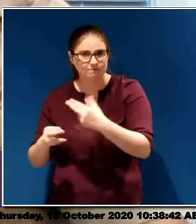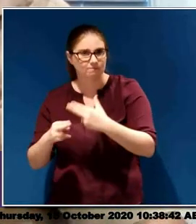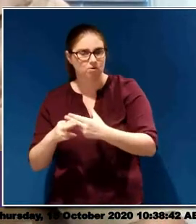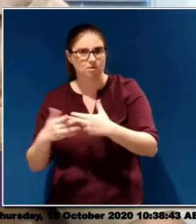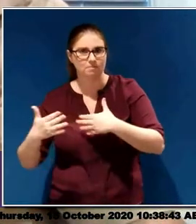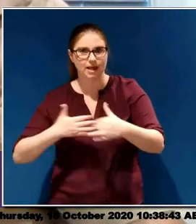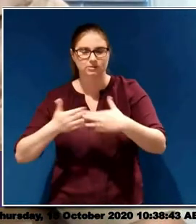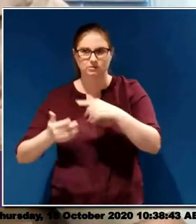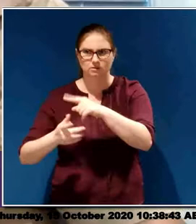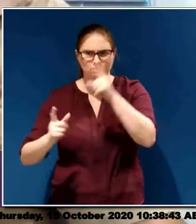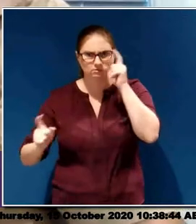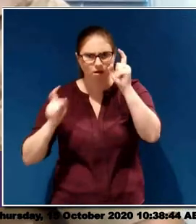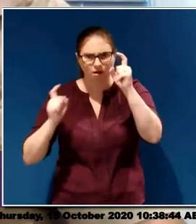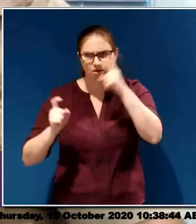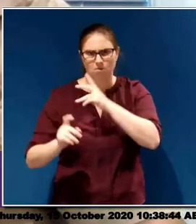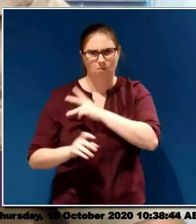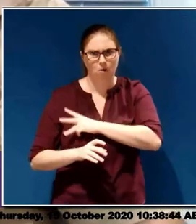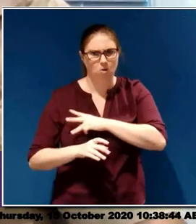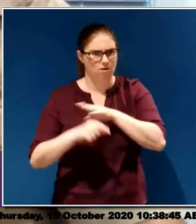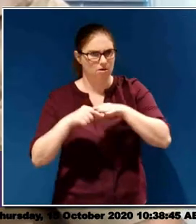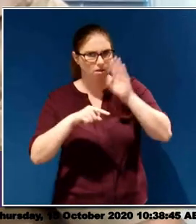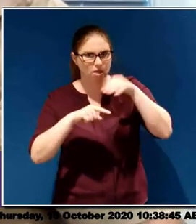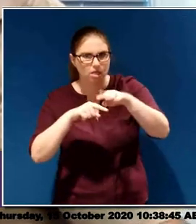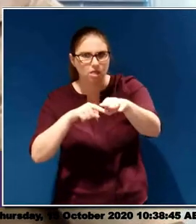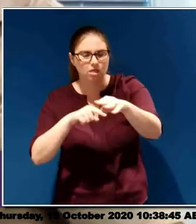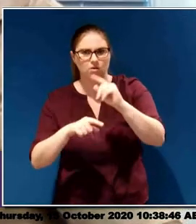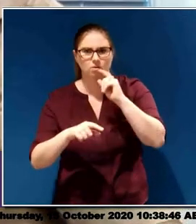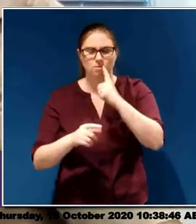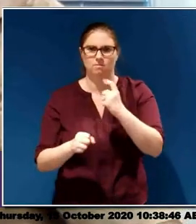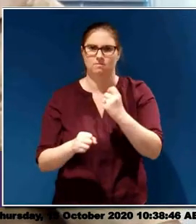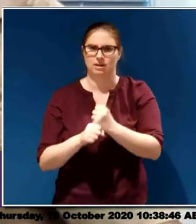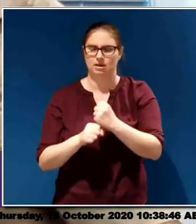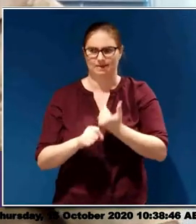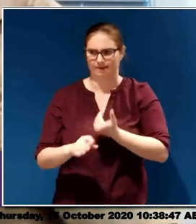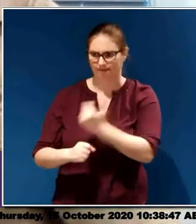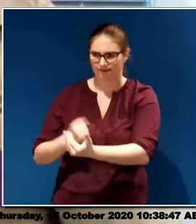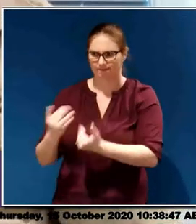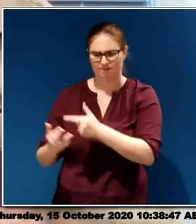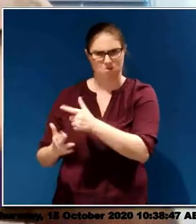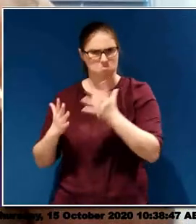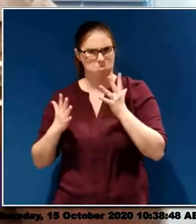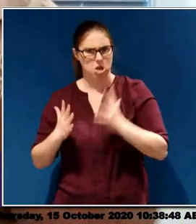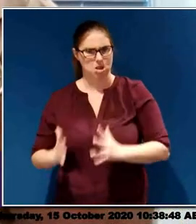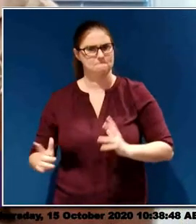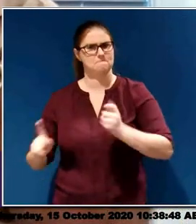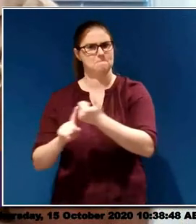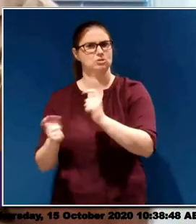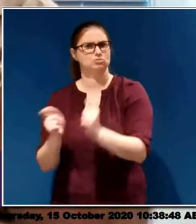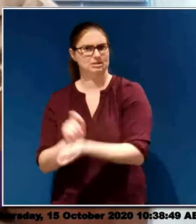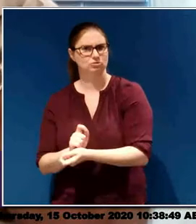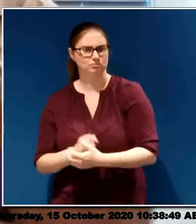So there was a lot of stuff going in his body, too. I think you say, Sharon, that you asked the school for an aide